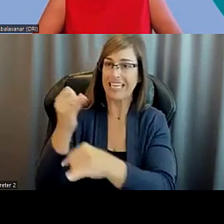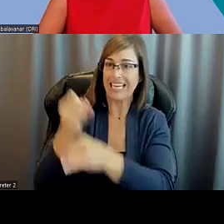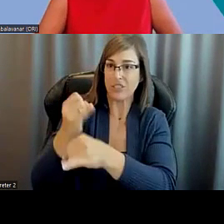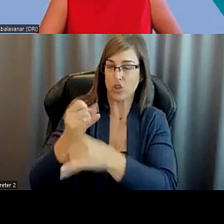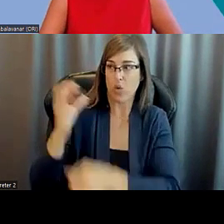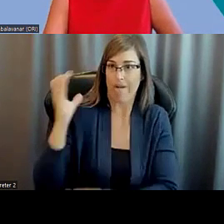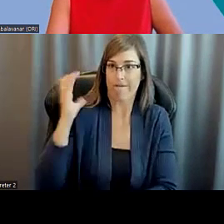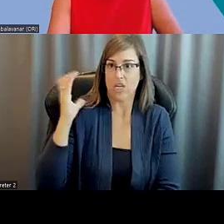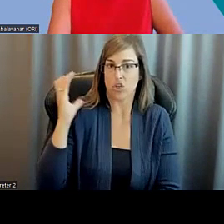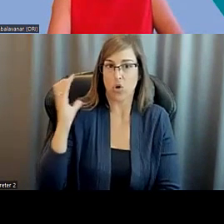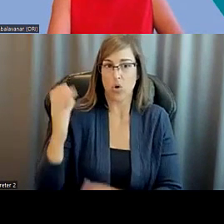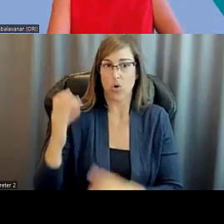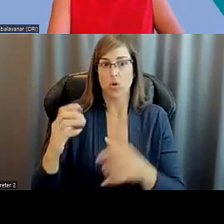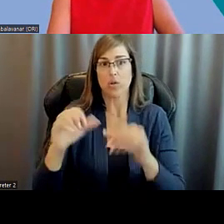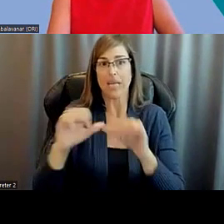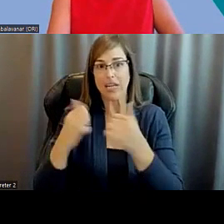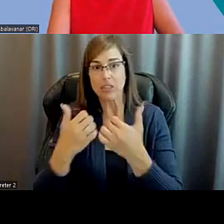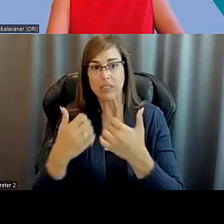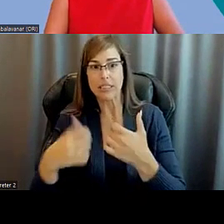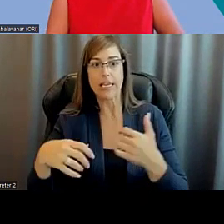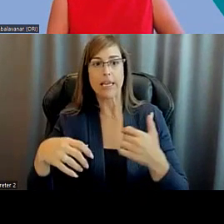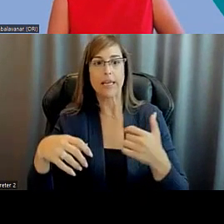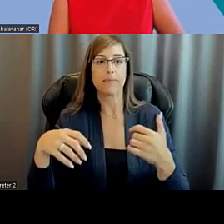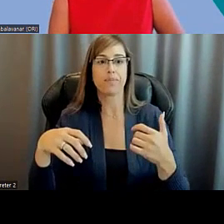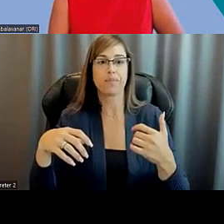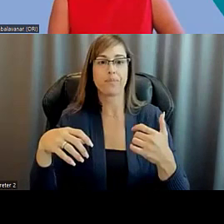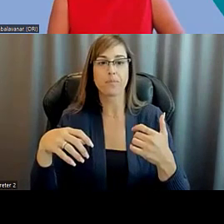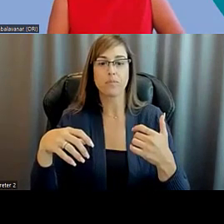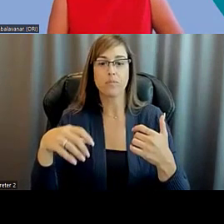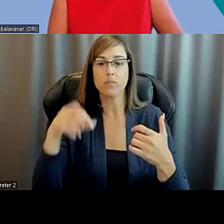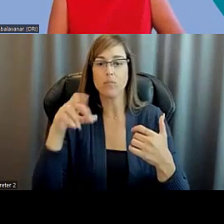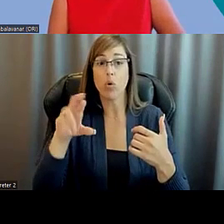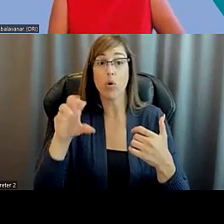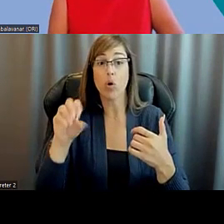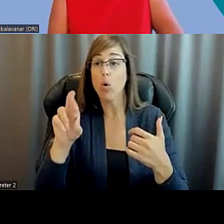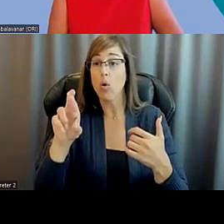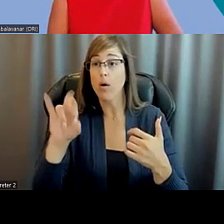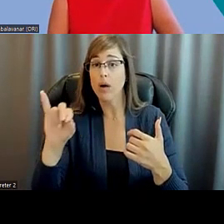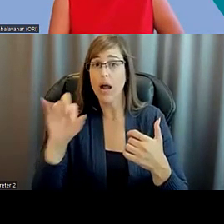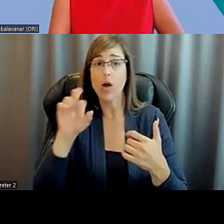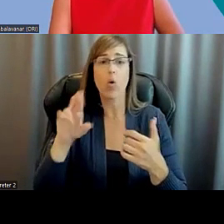funding agency, ORI or journals or anyone,